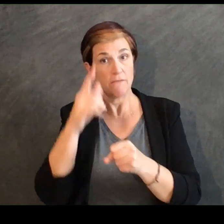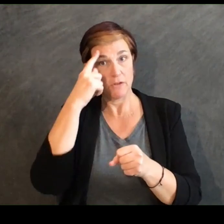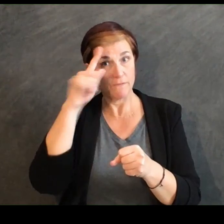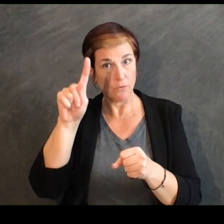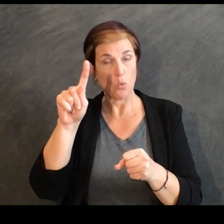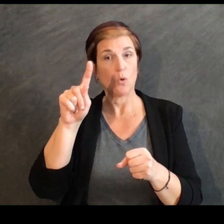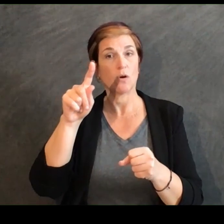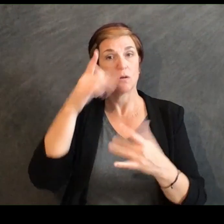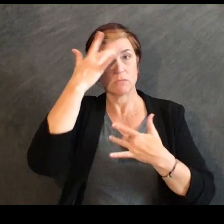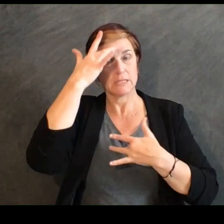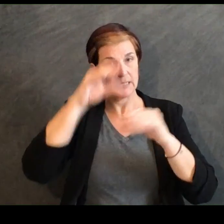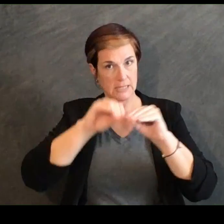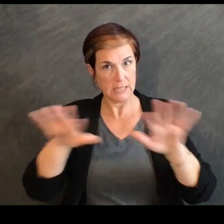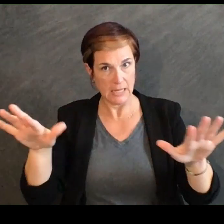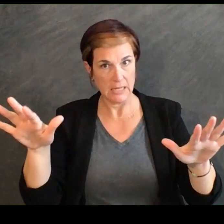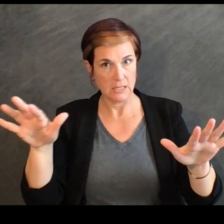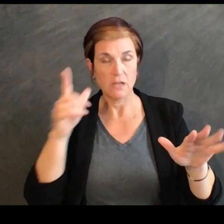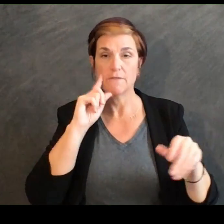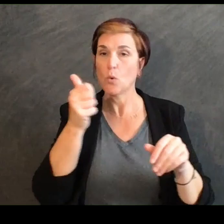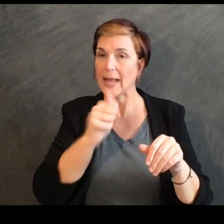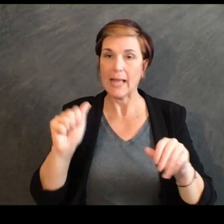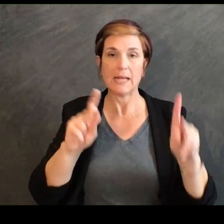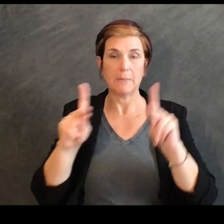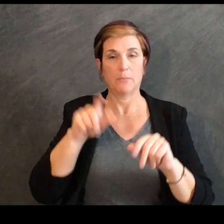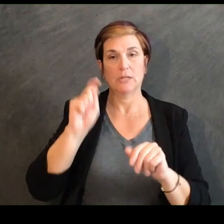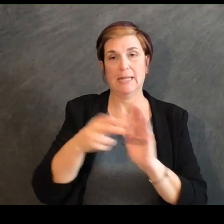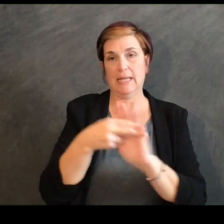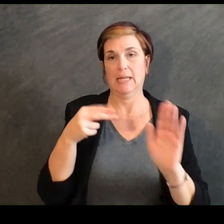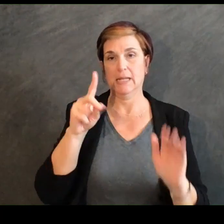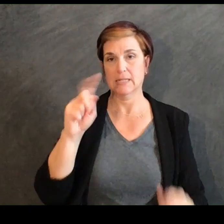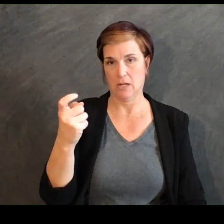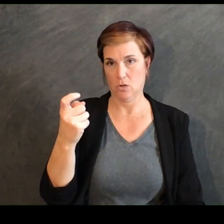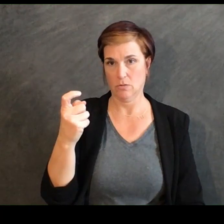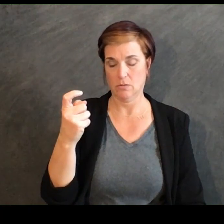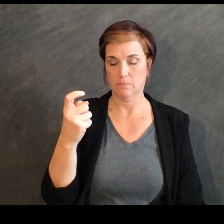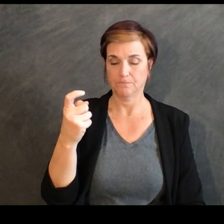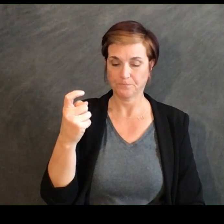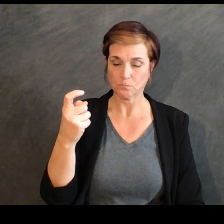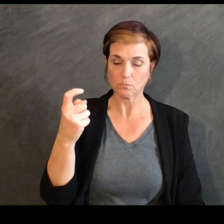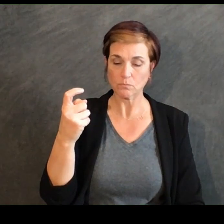a diagnostic work done but given the sheer scale of this the president tasked